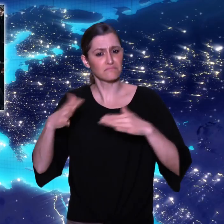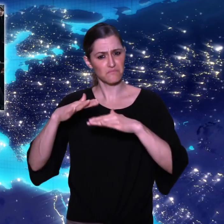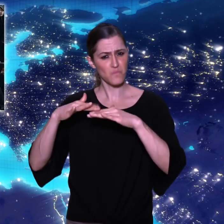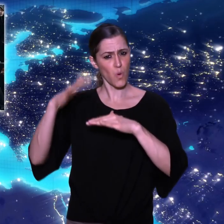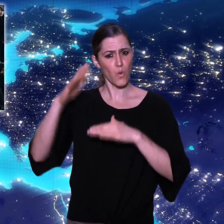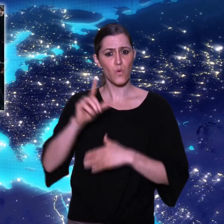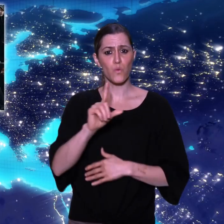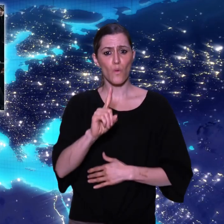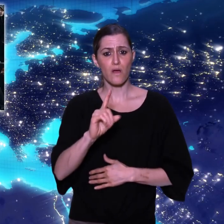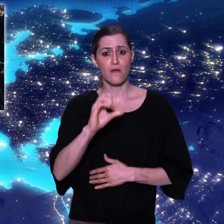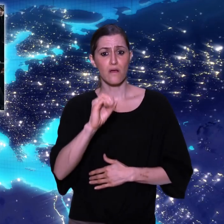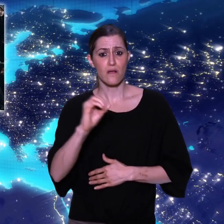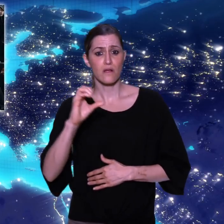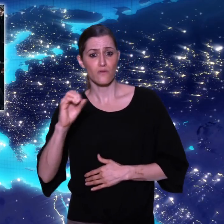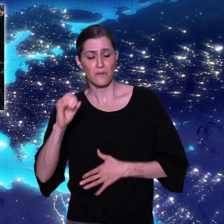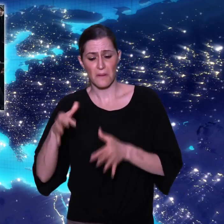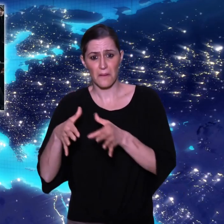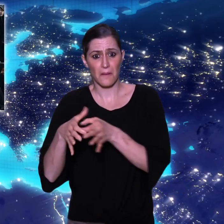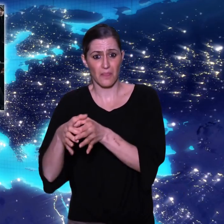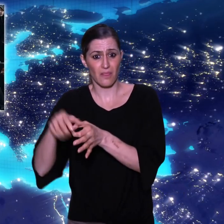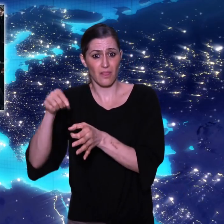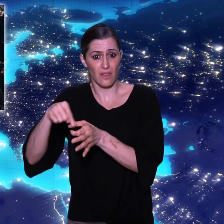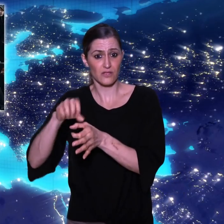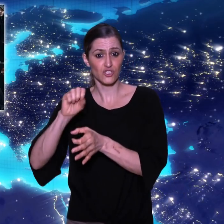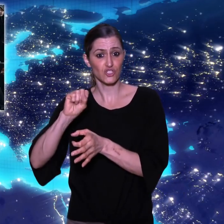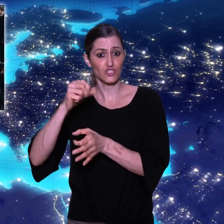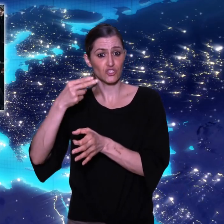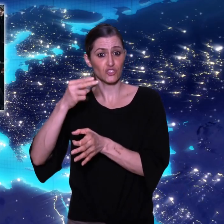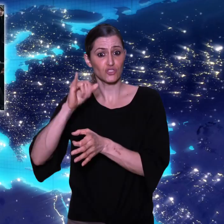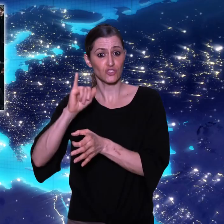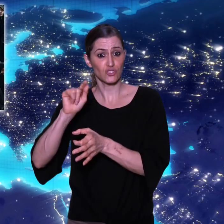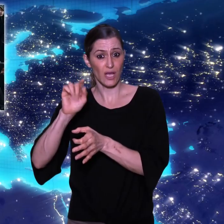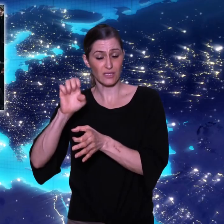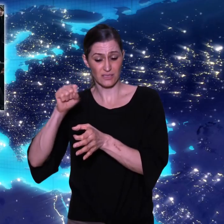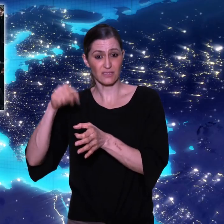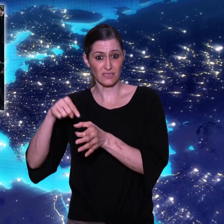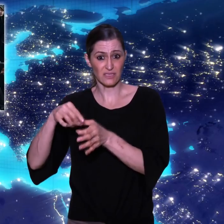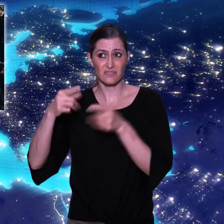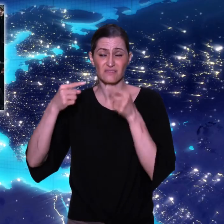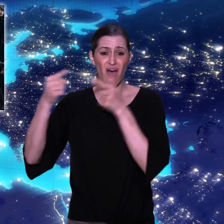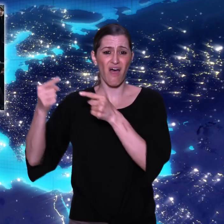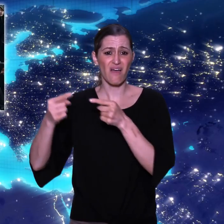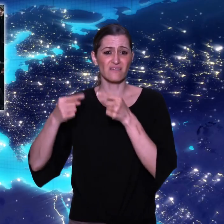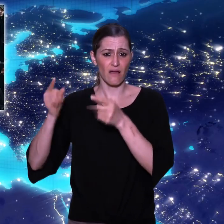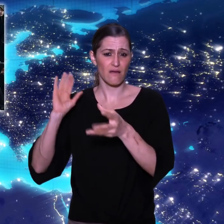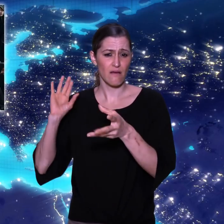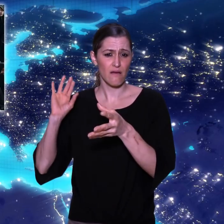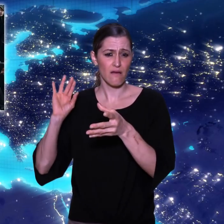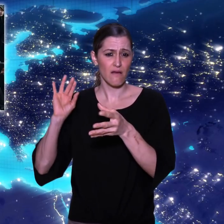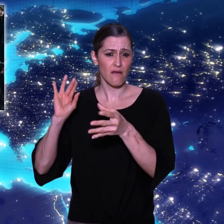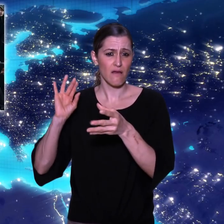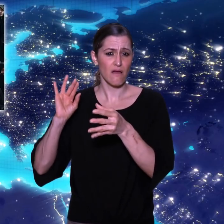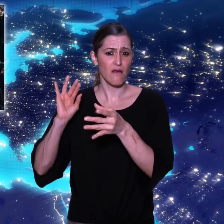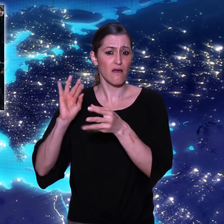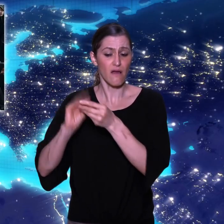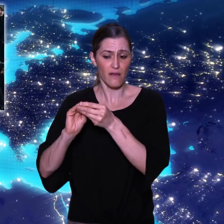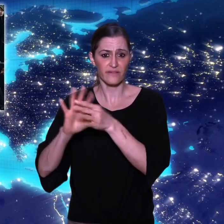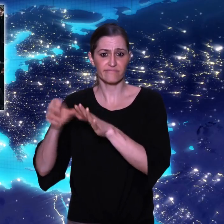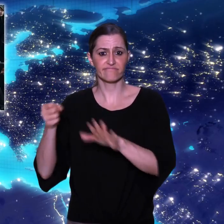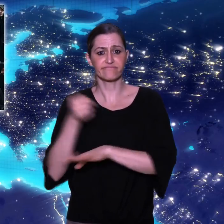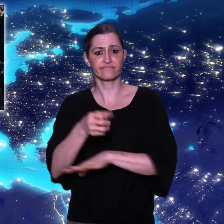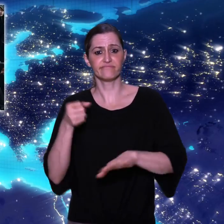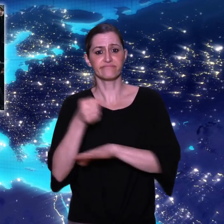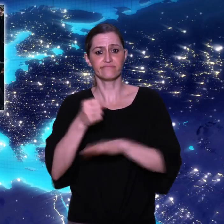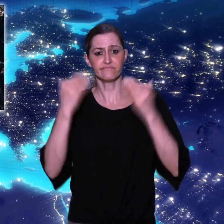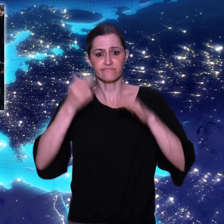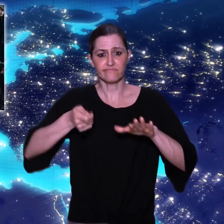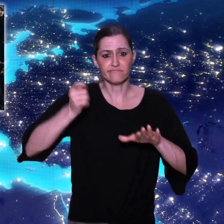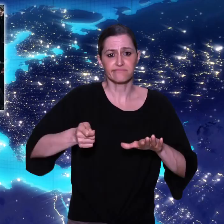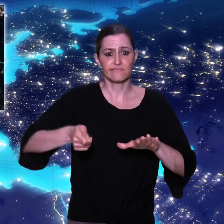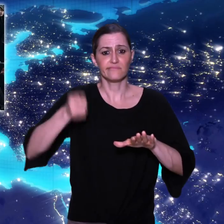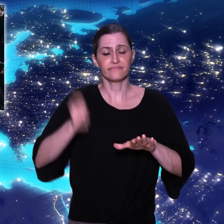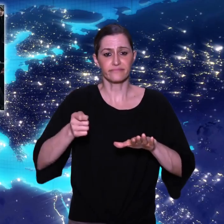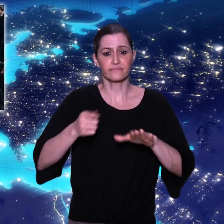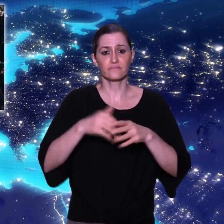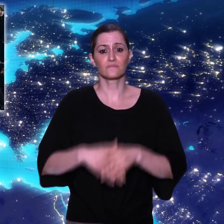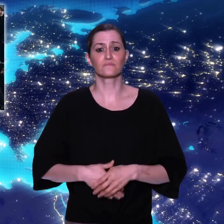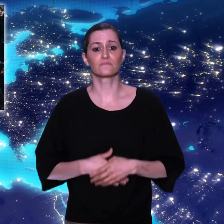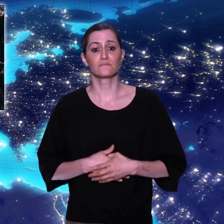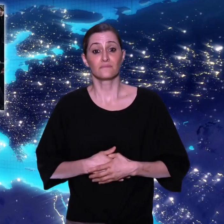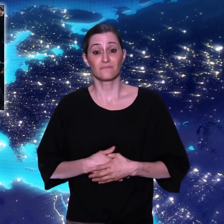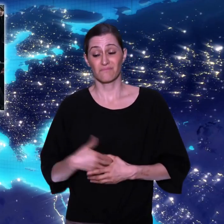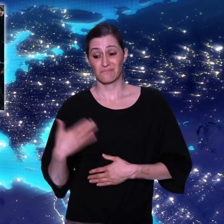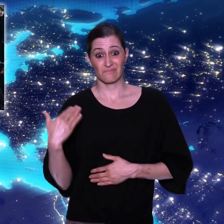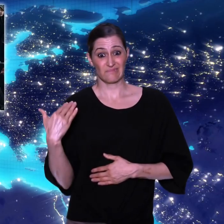relating to their opposition to the Saudi government